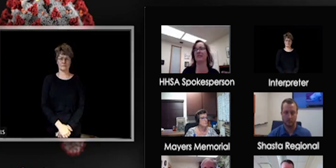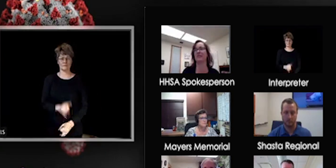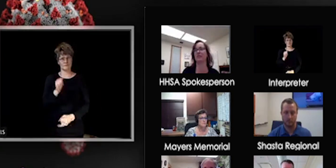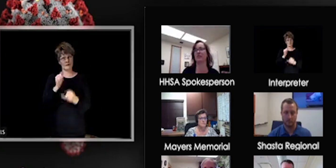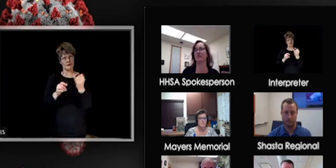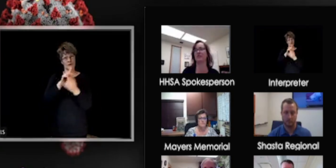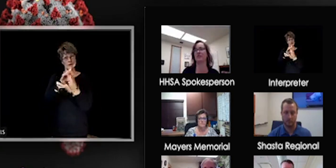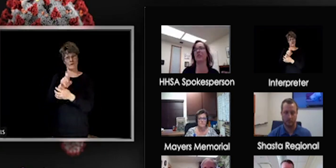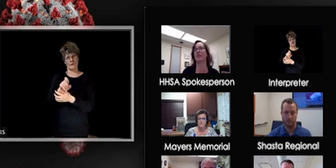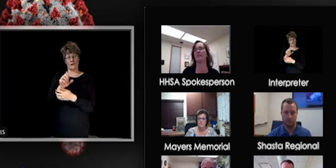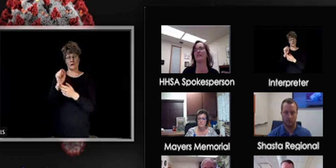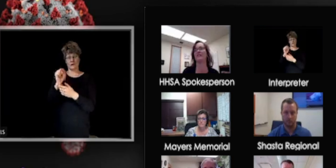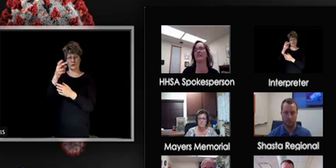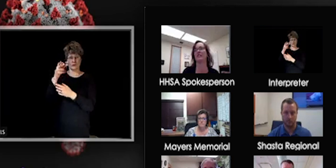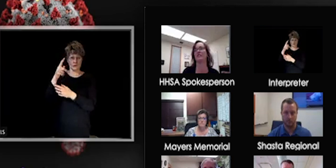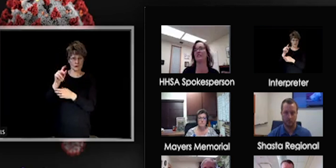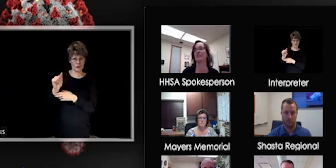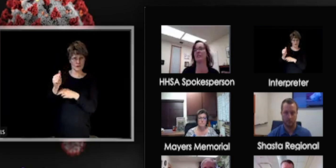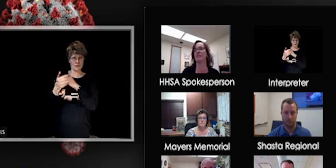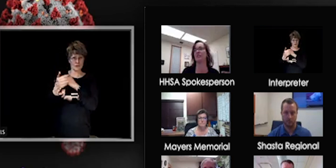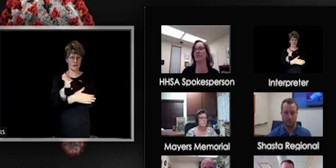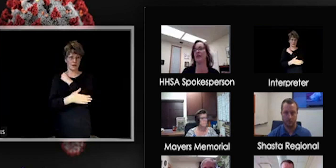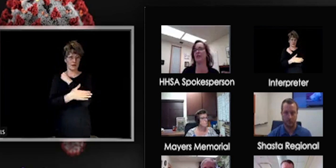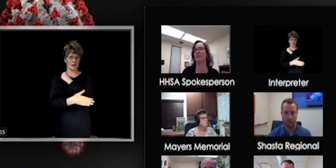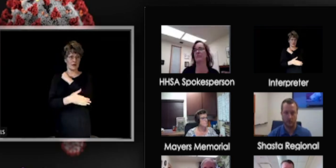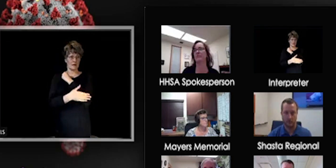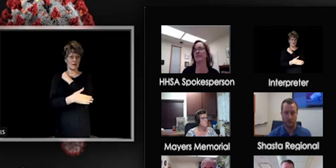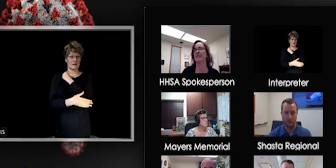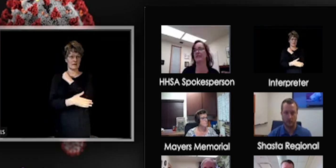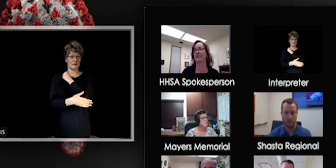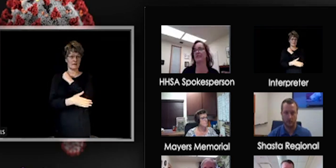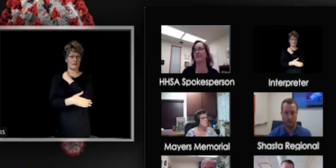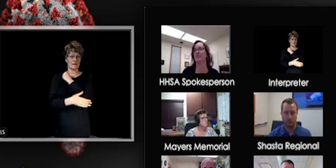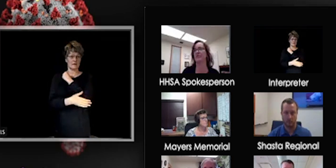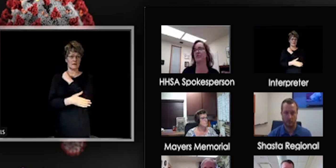idea to connect restaurants with qualifying seniors to provide three meals a day so seniors